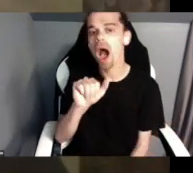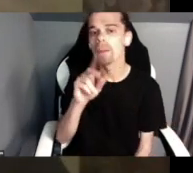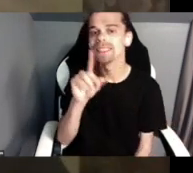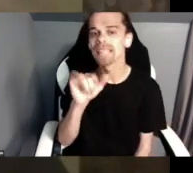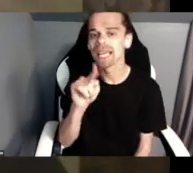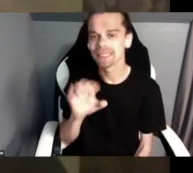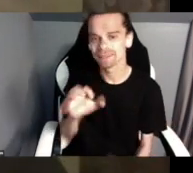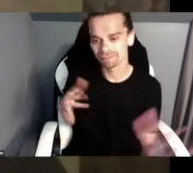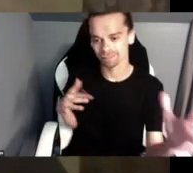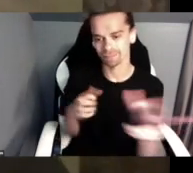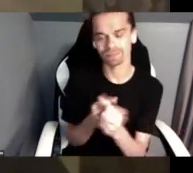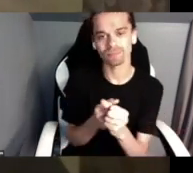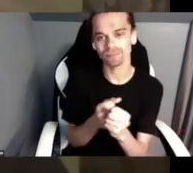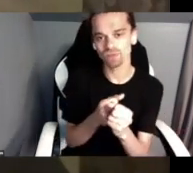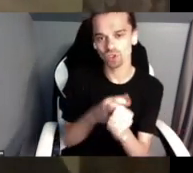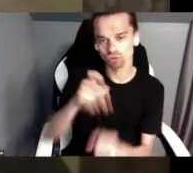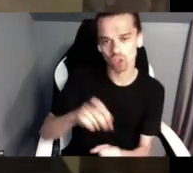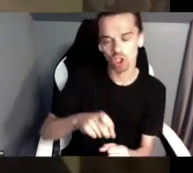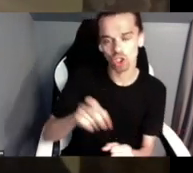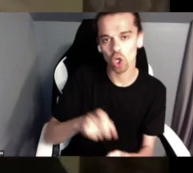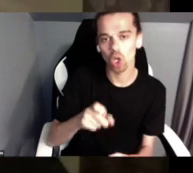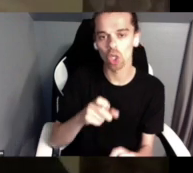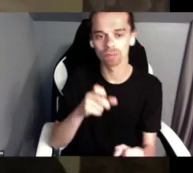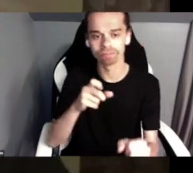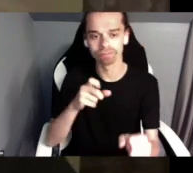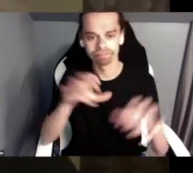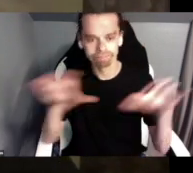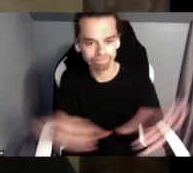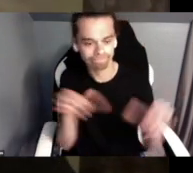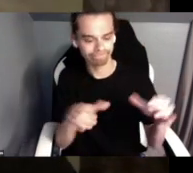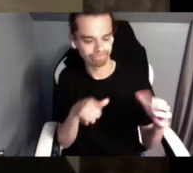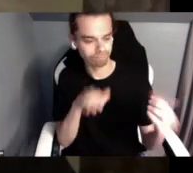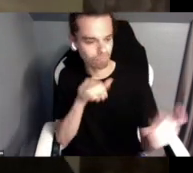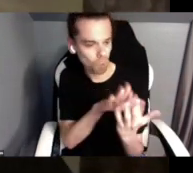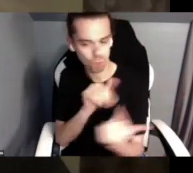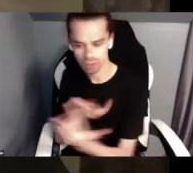and best practices on how to provide what supports.